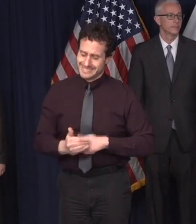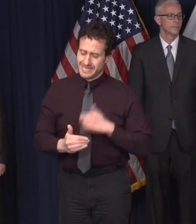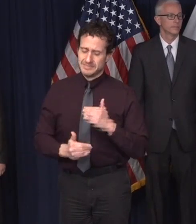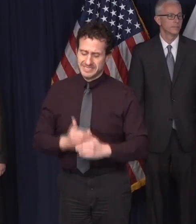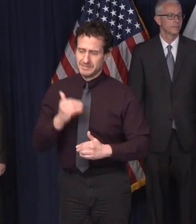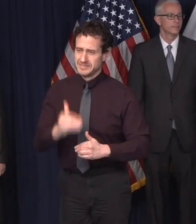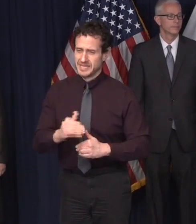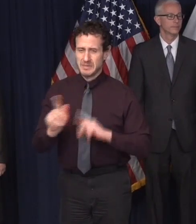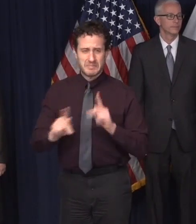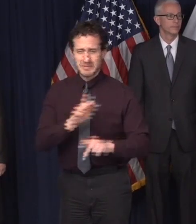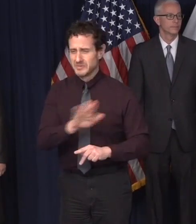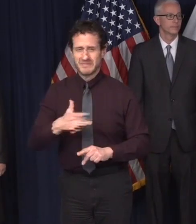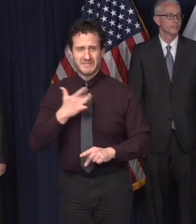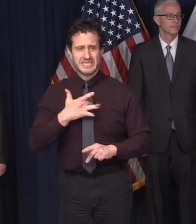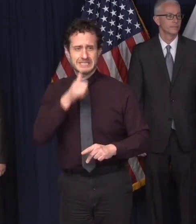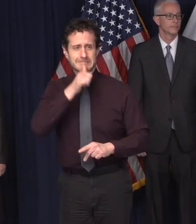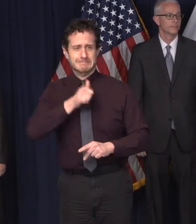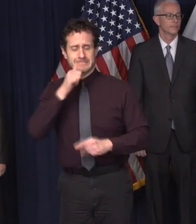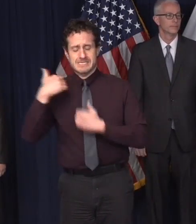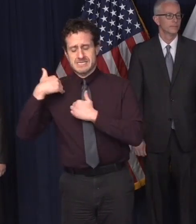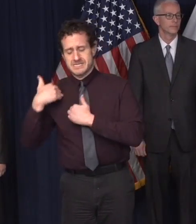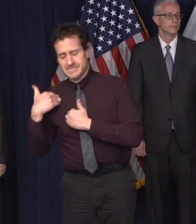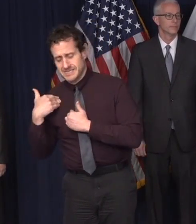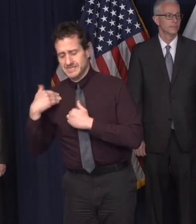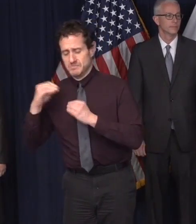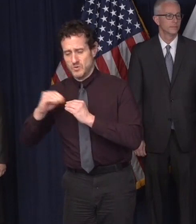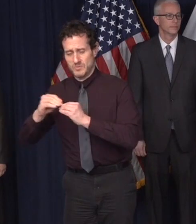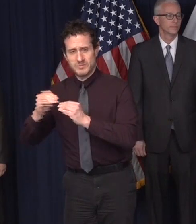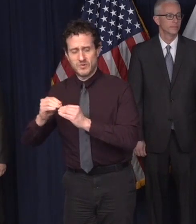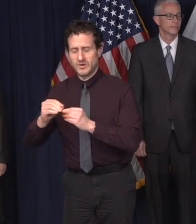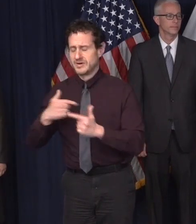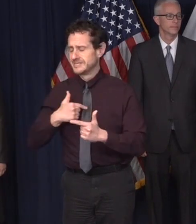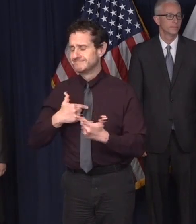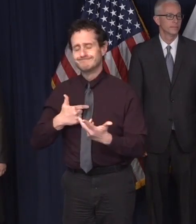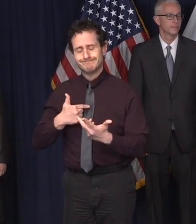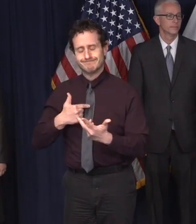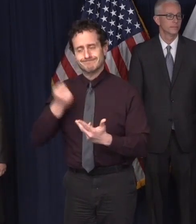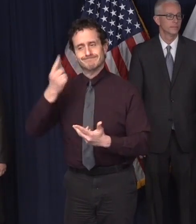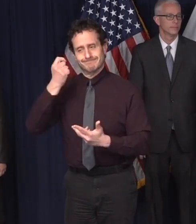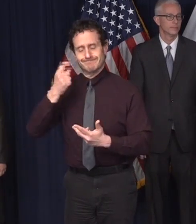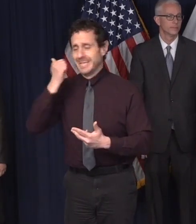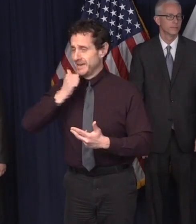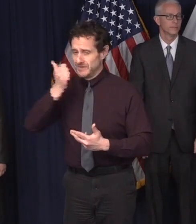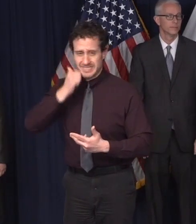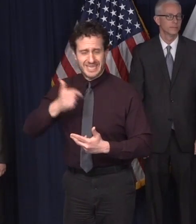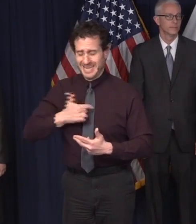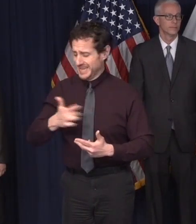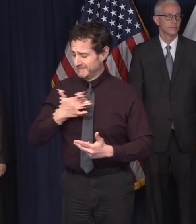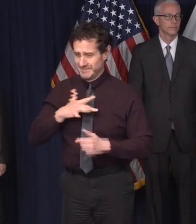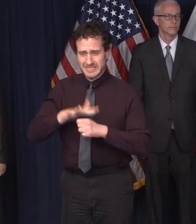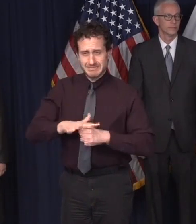THINGS MORE CHALLENGING FOR OUR RESIDENTS. THE CASCADING CONSEQUENCES OF THESE STEPS WEIGH ON ME EVERY